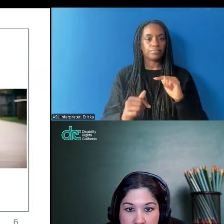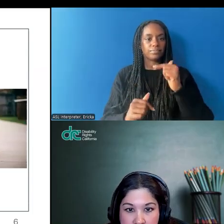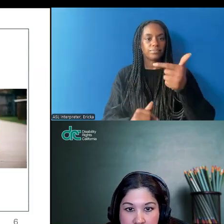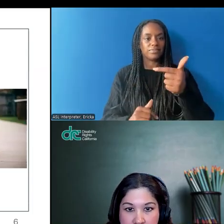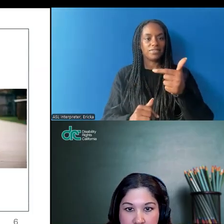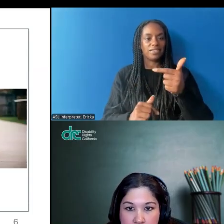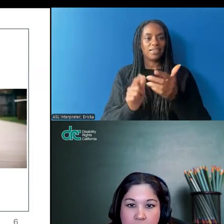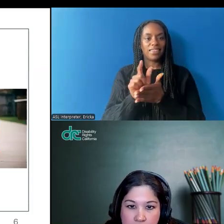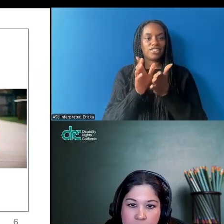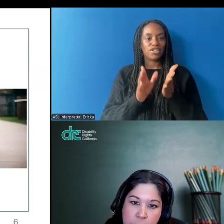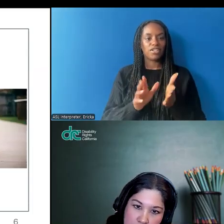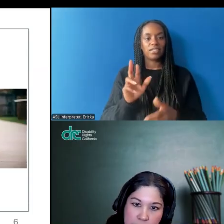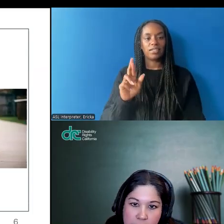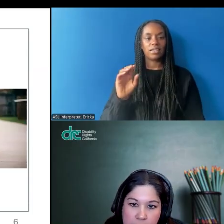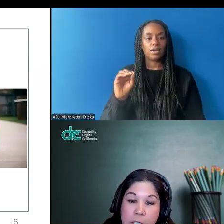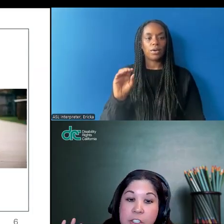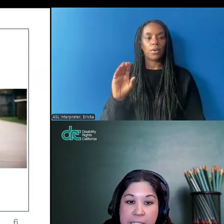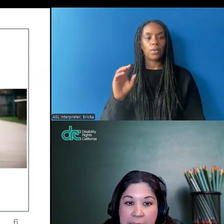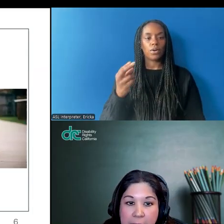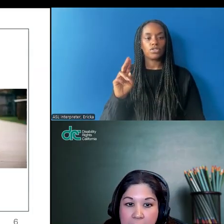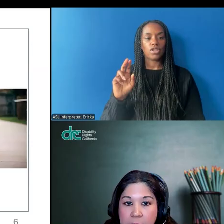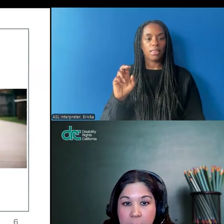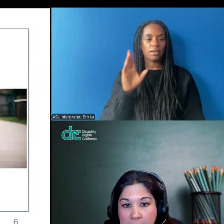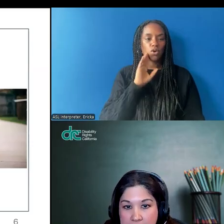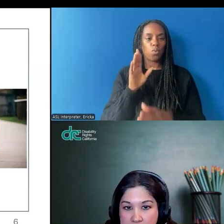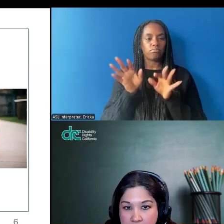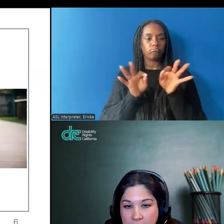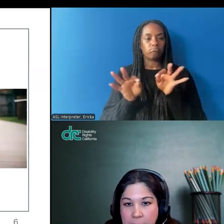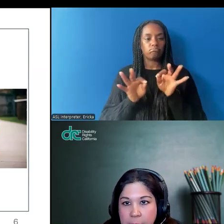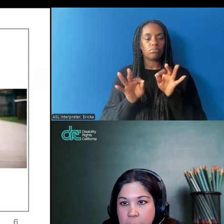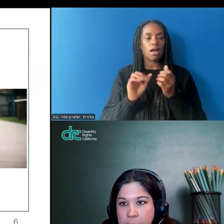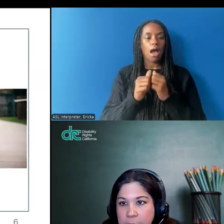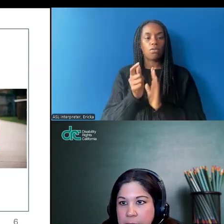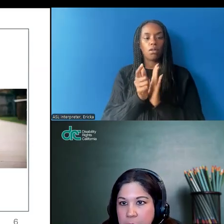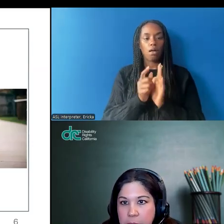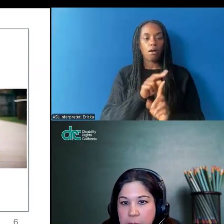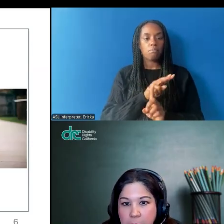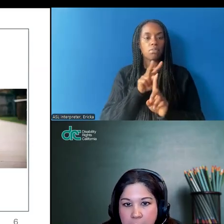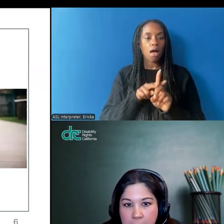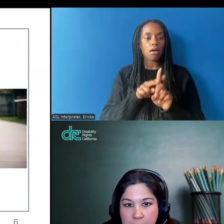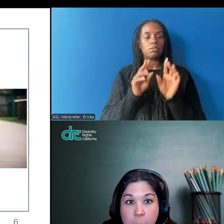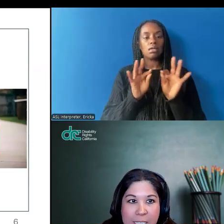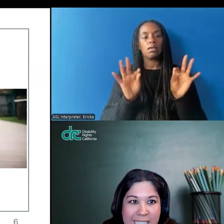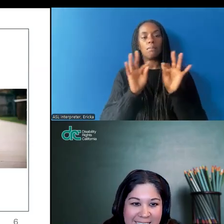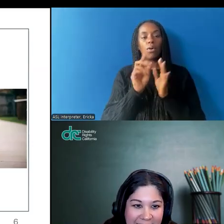Rachelly, who will go over more and of understanding how the law applies and important legal points.